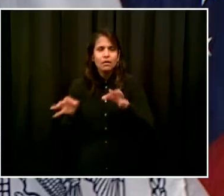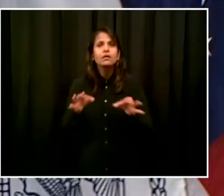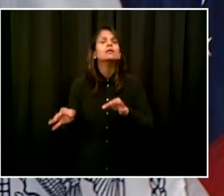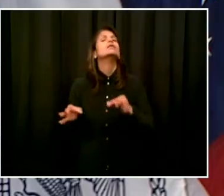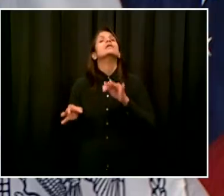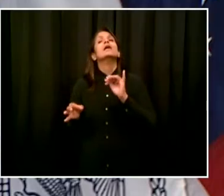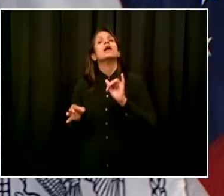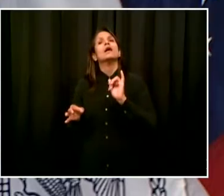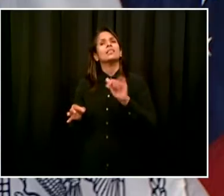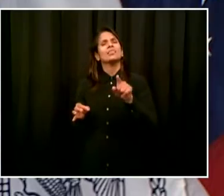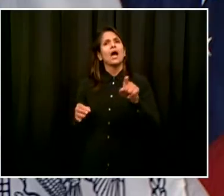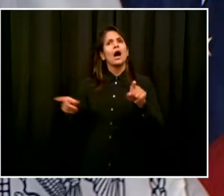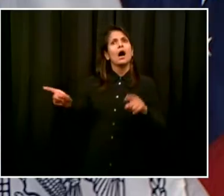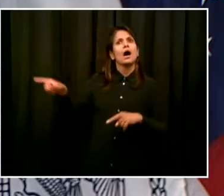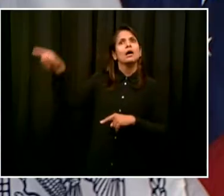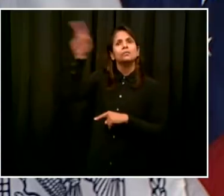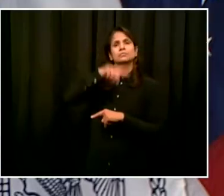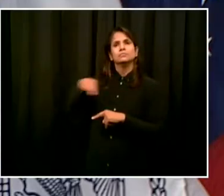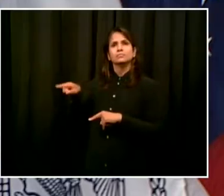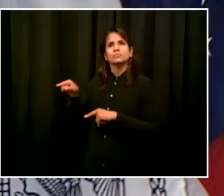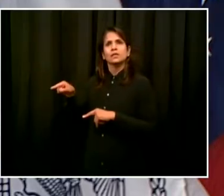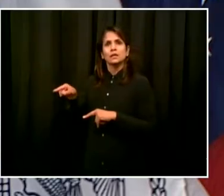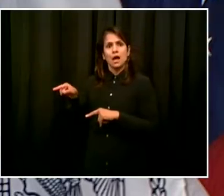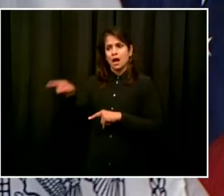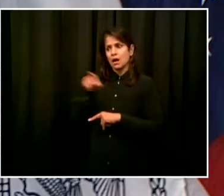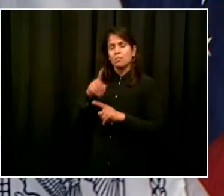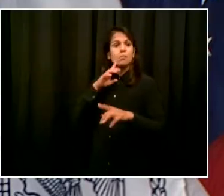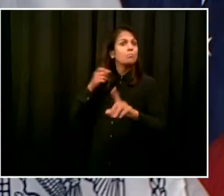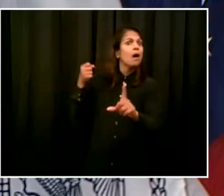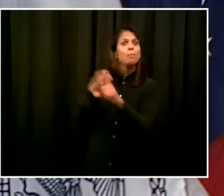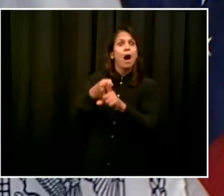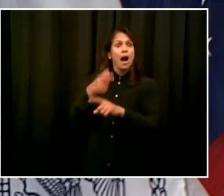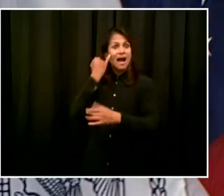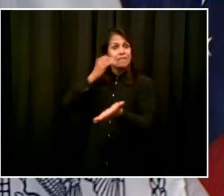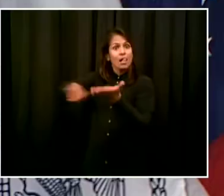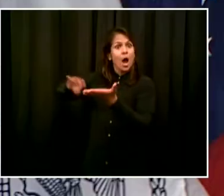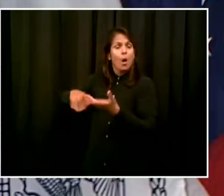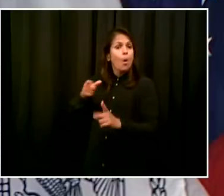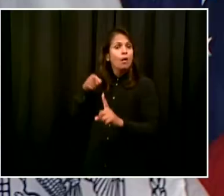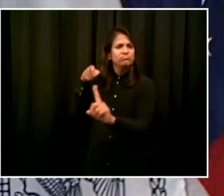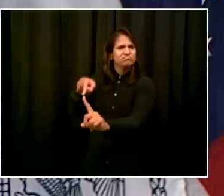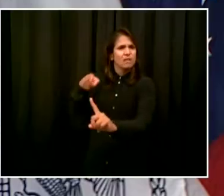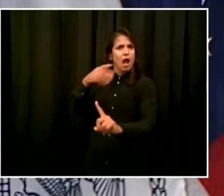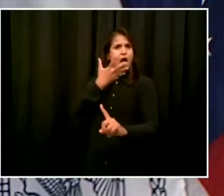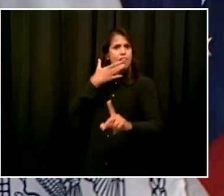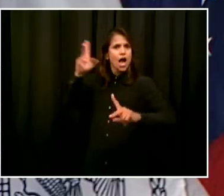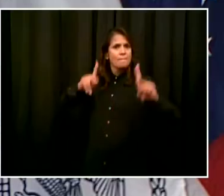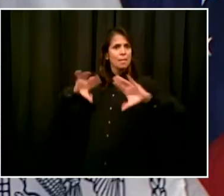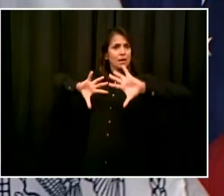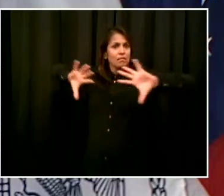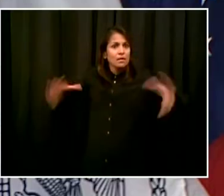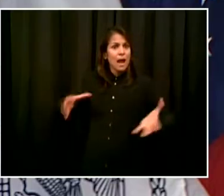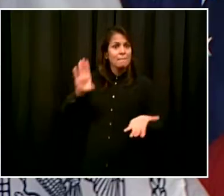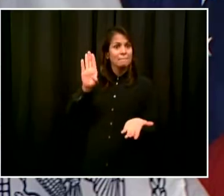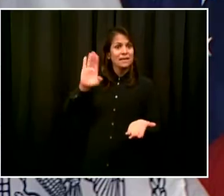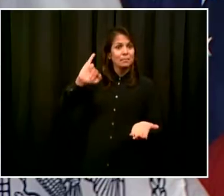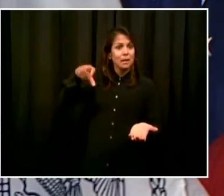CSIONDERED AFFORDABLE RIGHT NOW COMPRISED EDPROMINANTLY OF PEOPLE OF COLOR